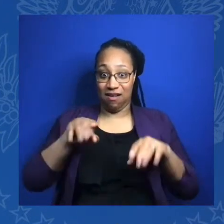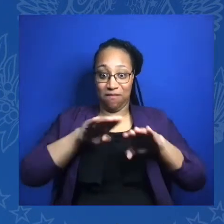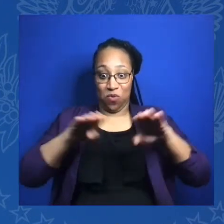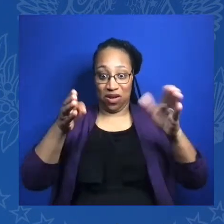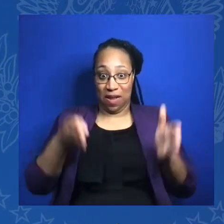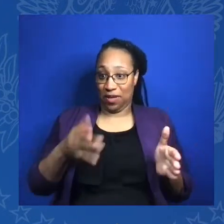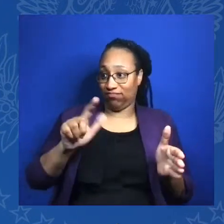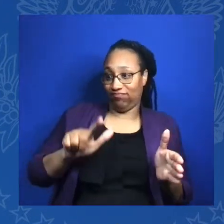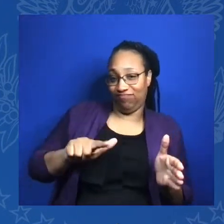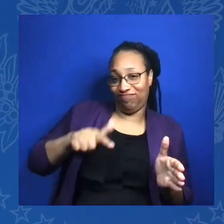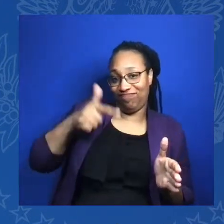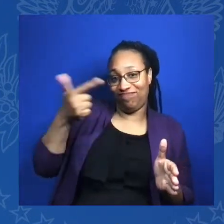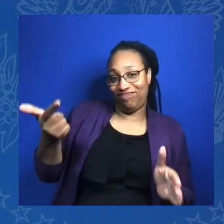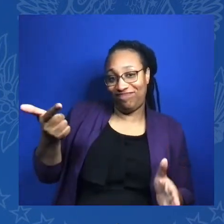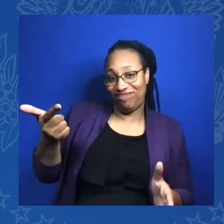but I'm not sure about Dark Brandon.